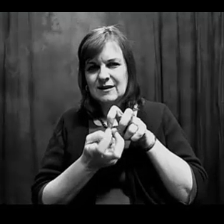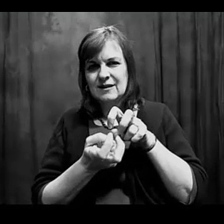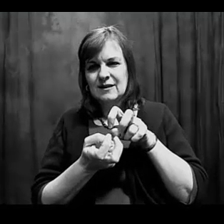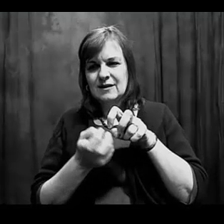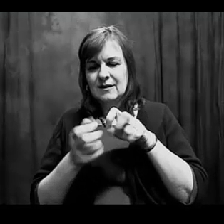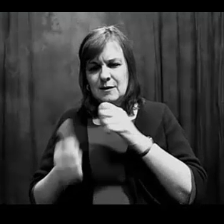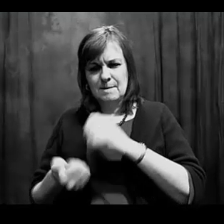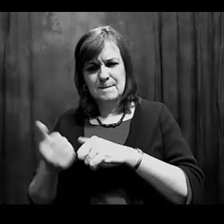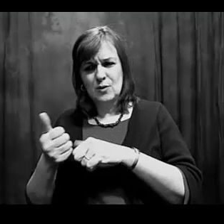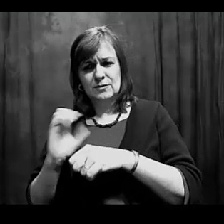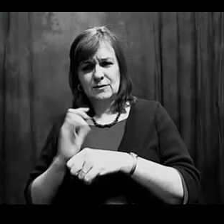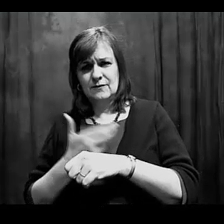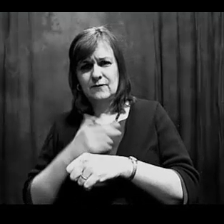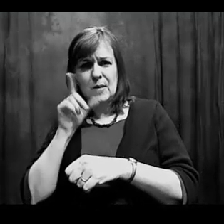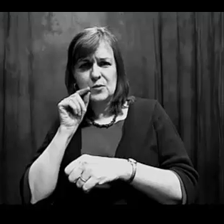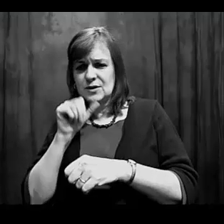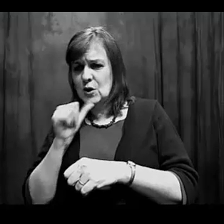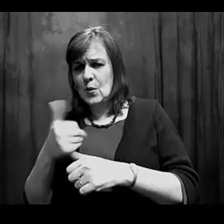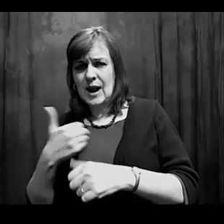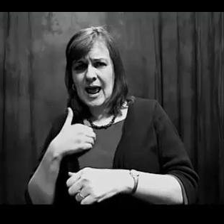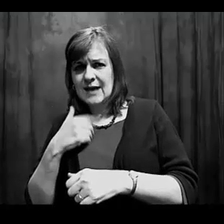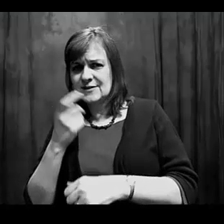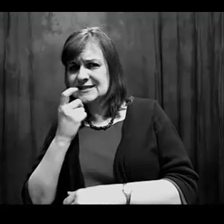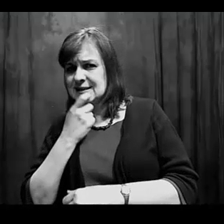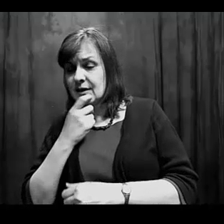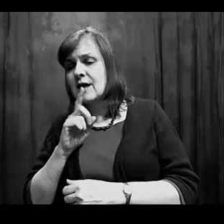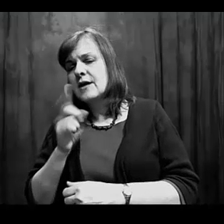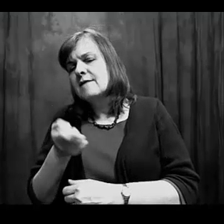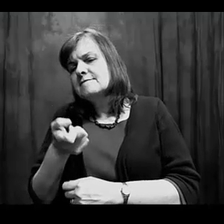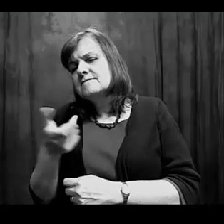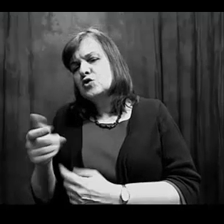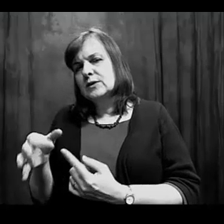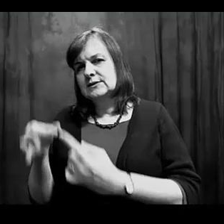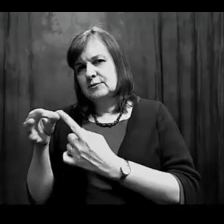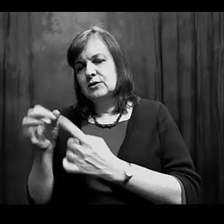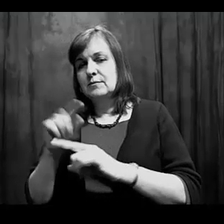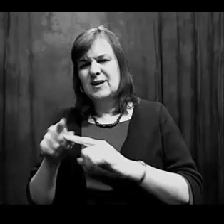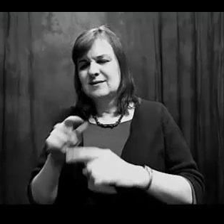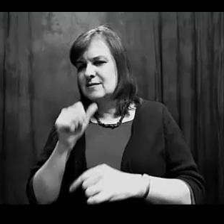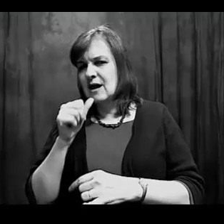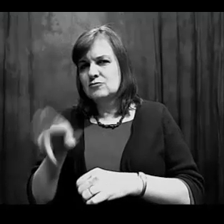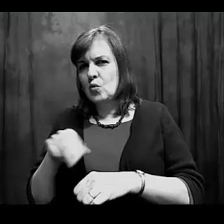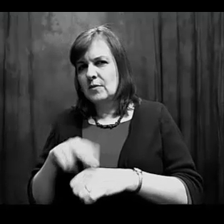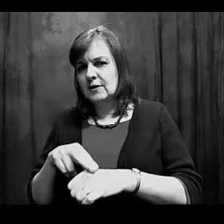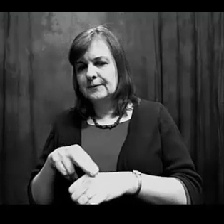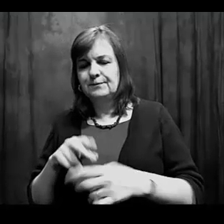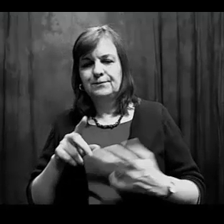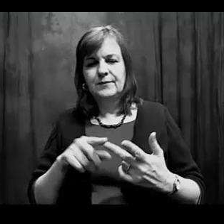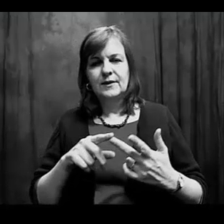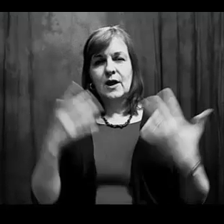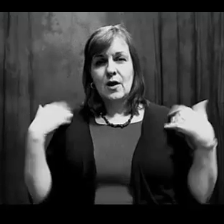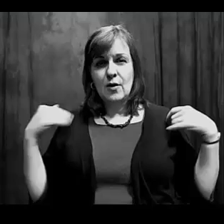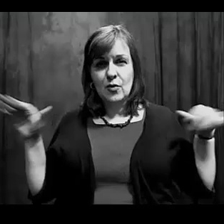well fathers are birdlike it's got a beak